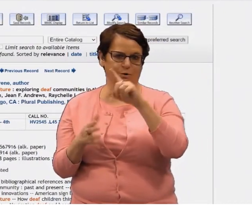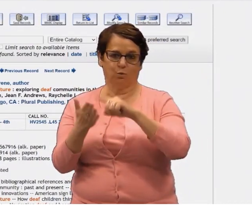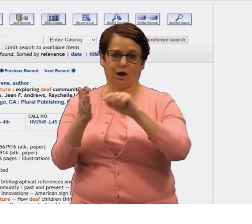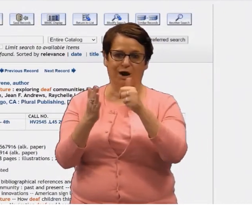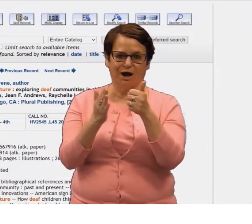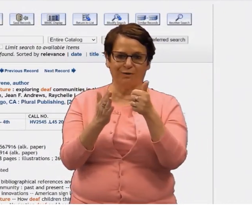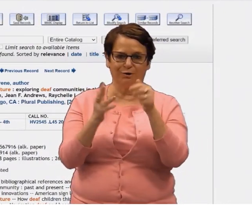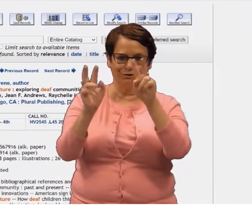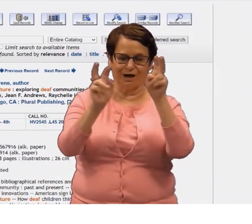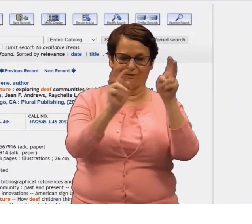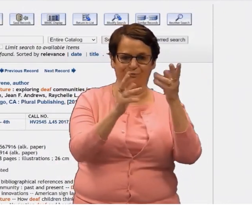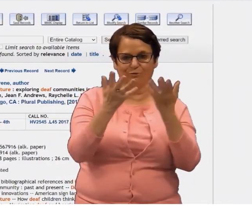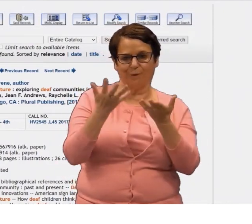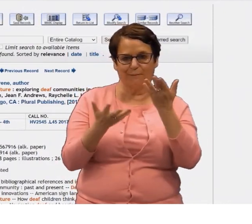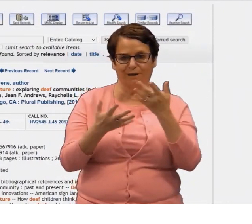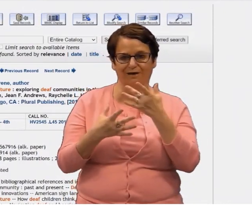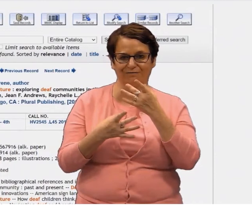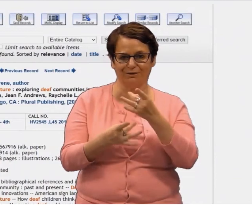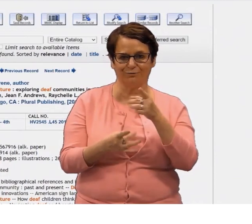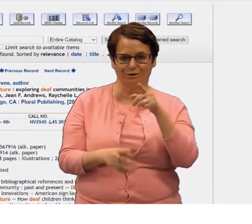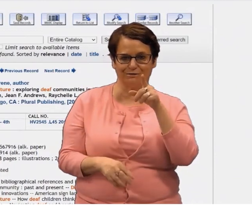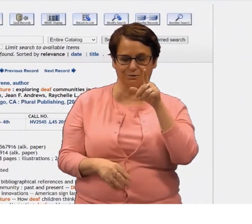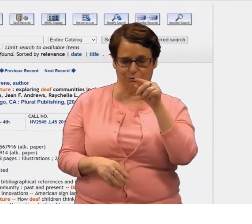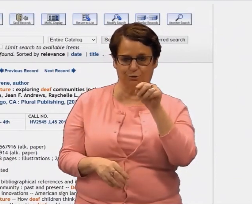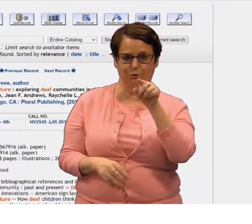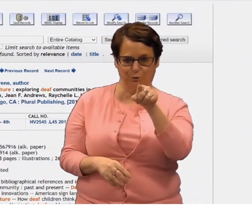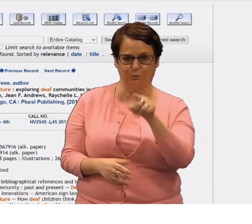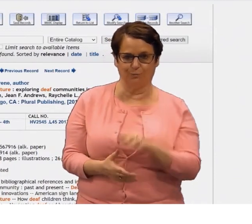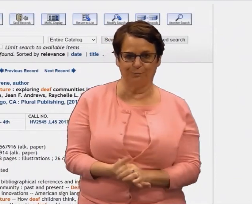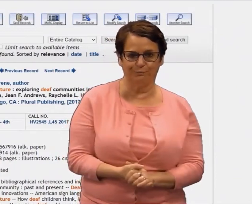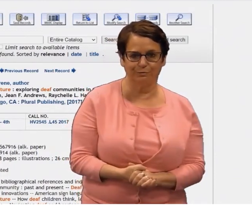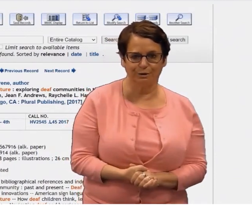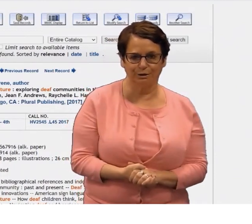what other titles are there that might be of interest to you.